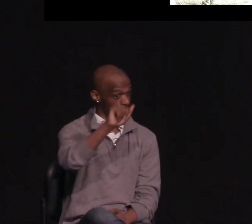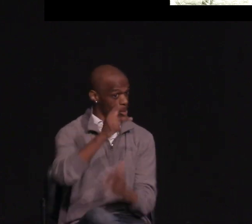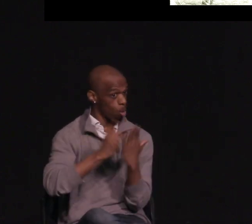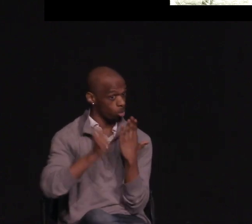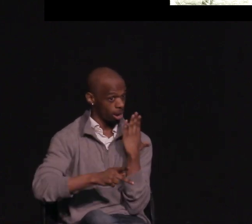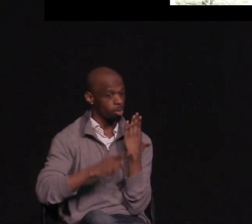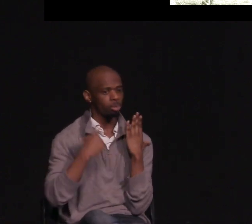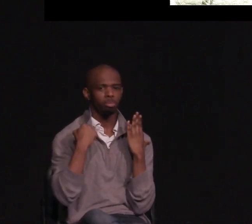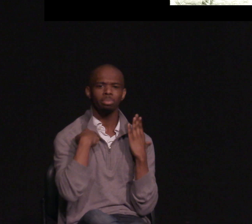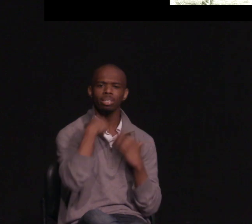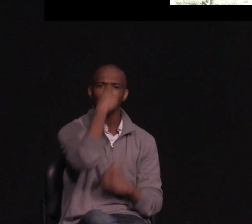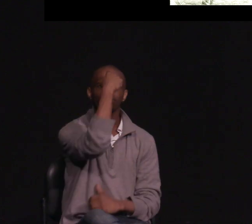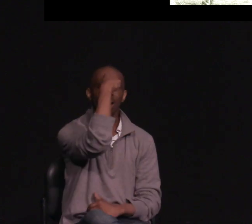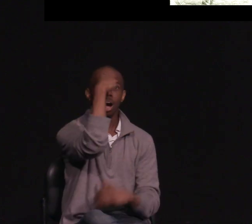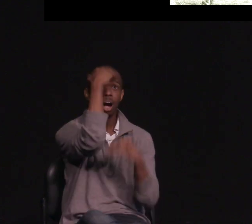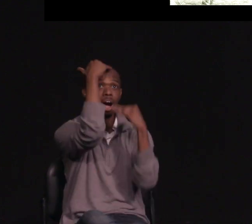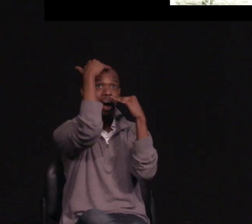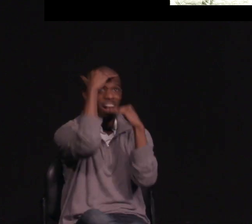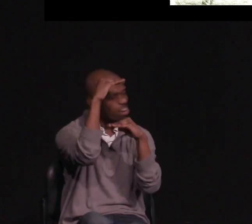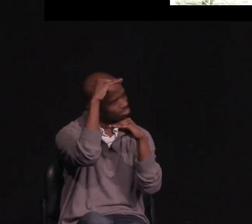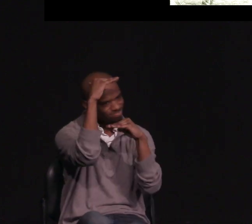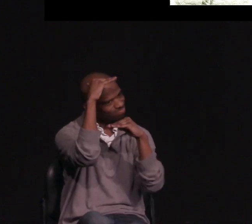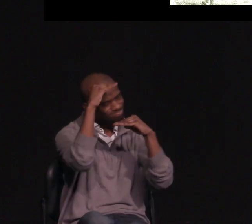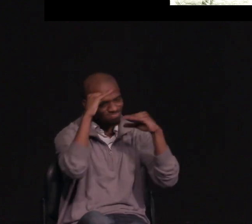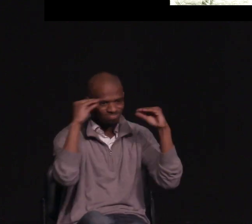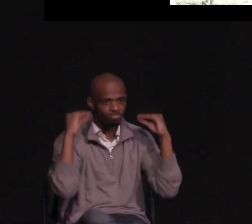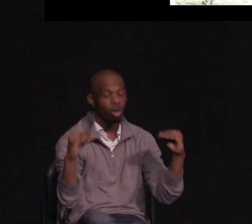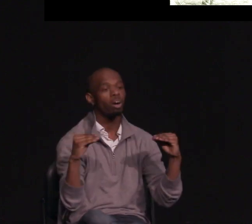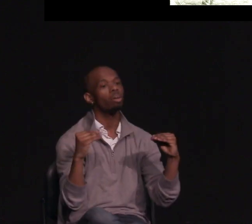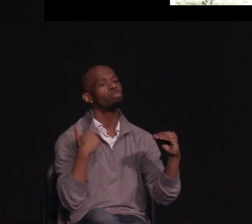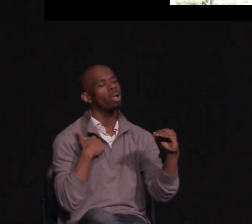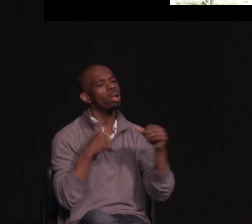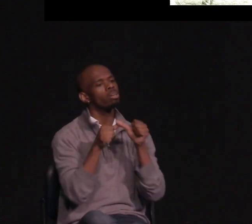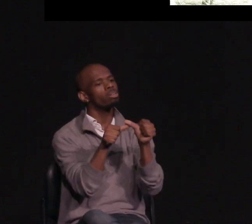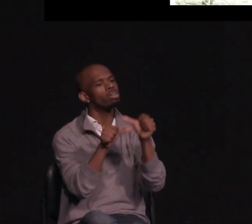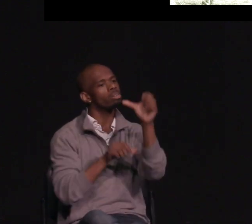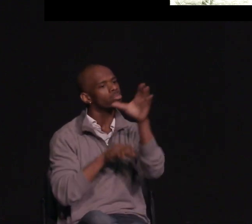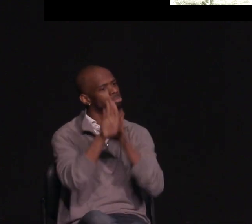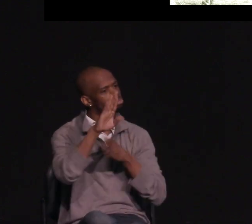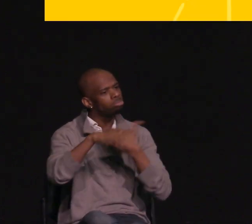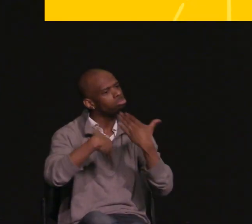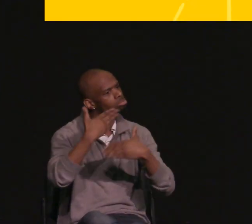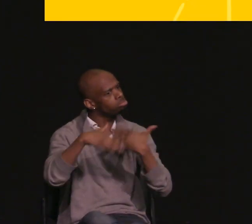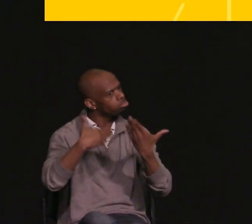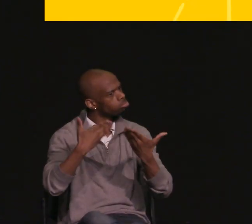understood that the universal support meant being expansive and continuing to grow.